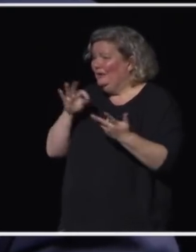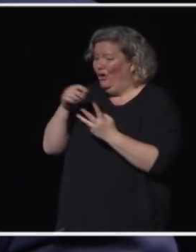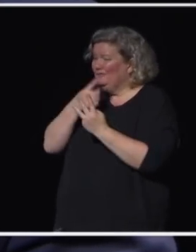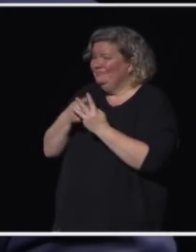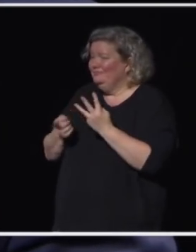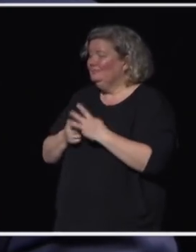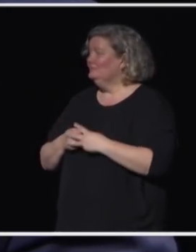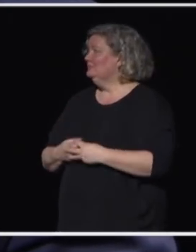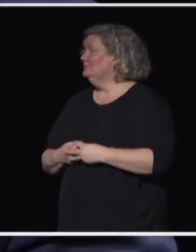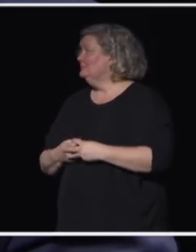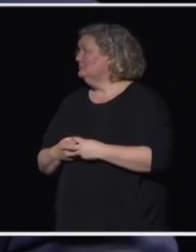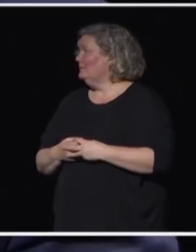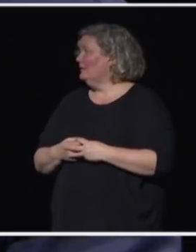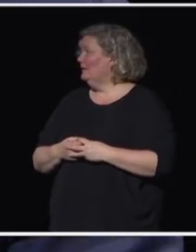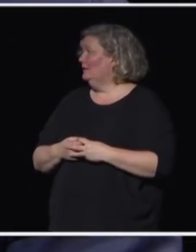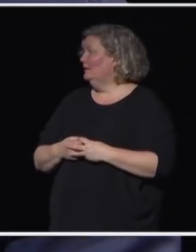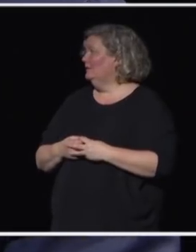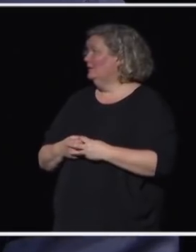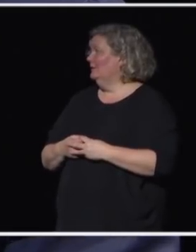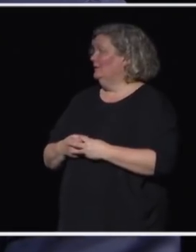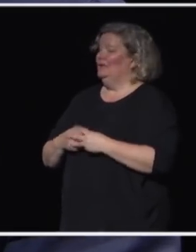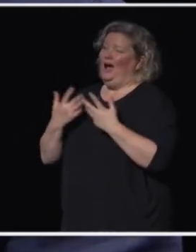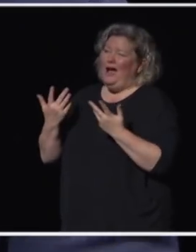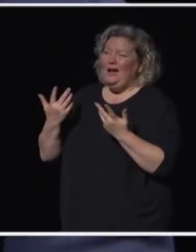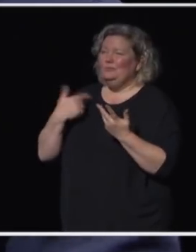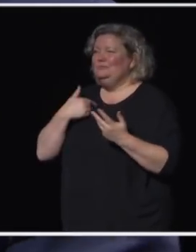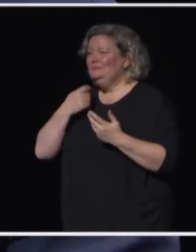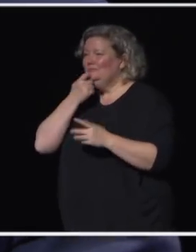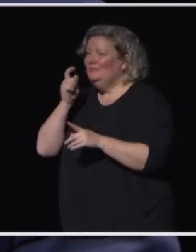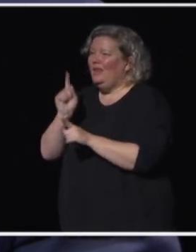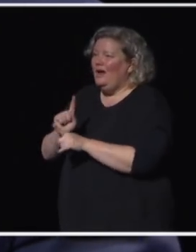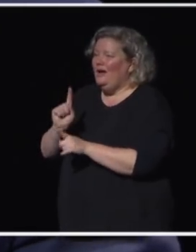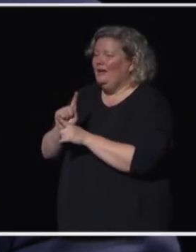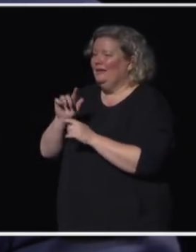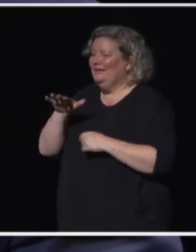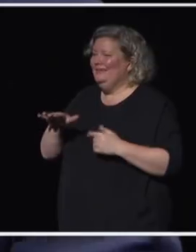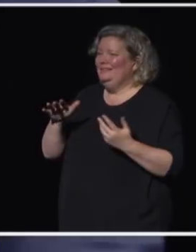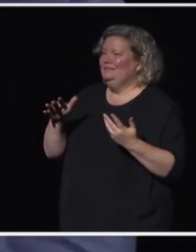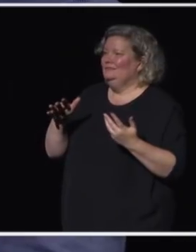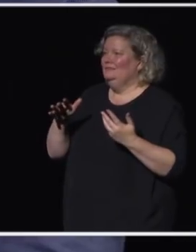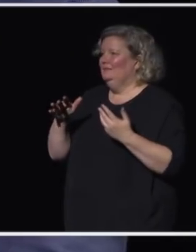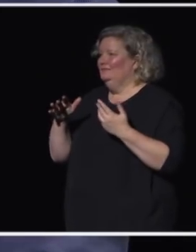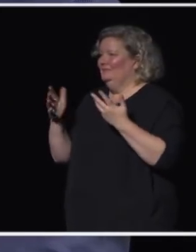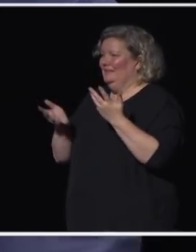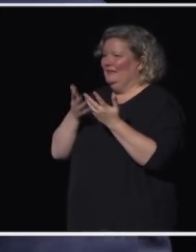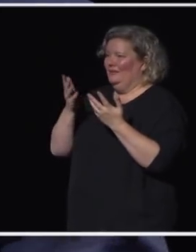You know? But I was like the sort of kid, you know, had been, you know, kicked out of a magnet school